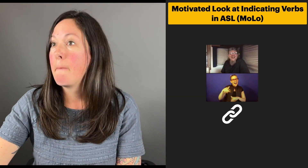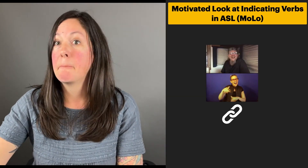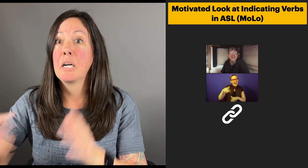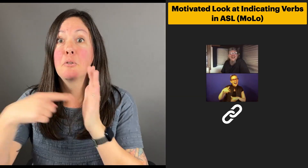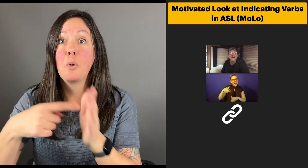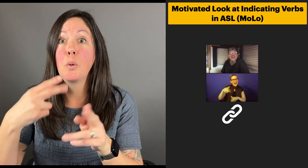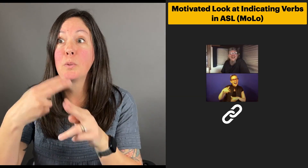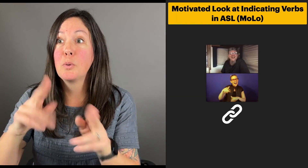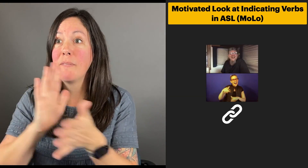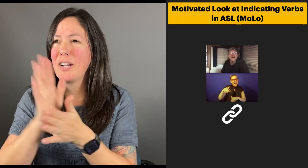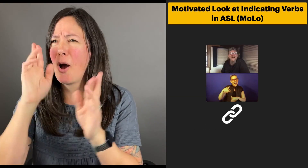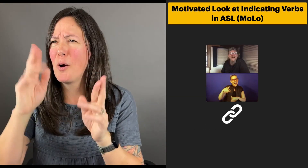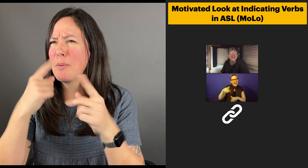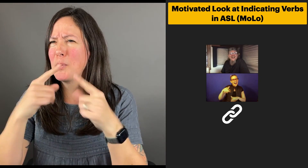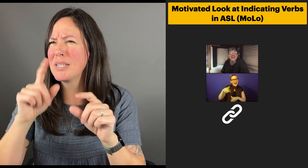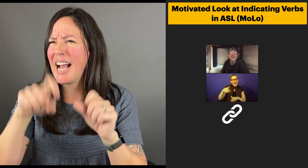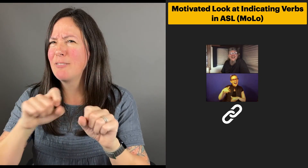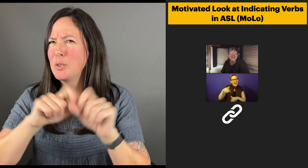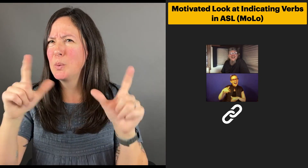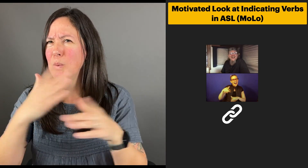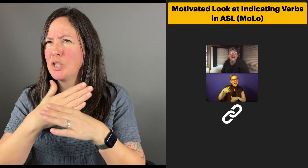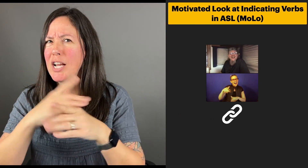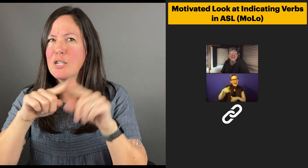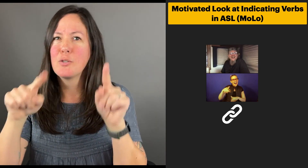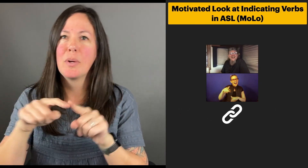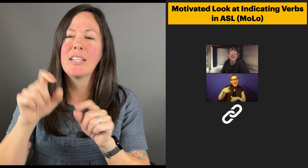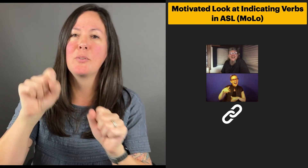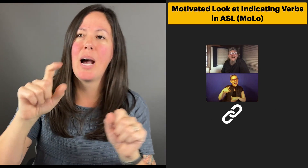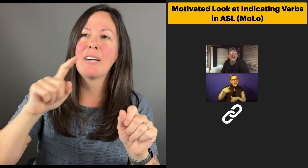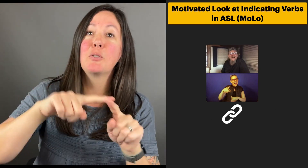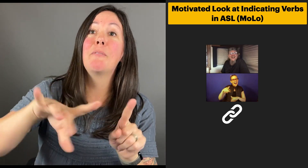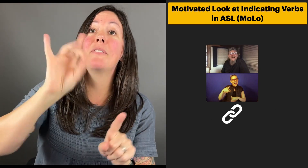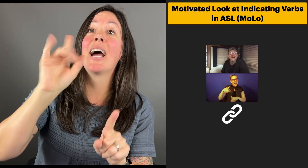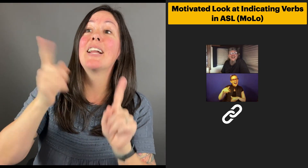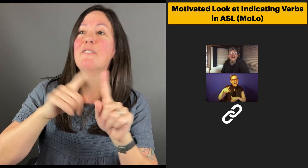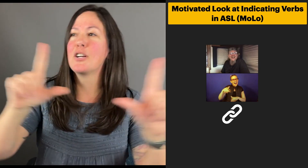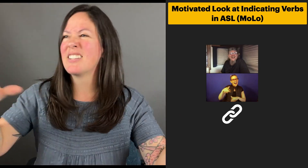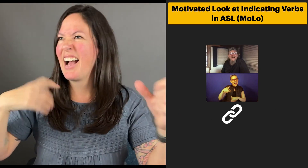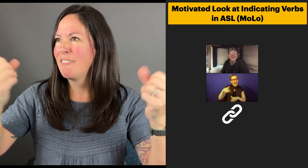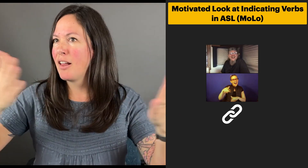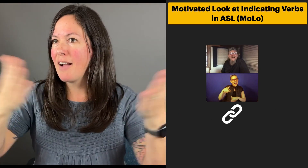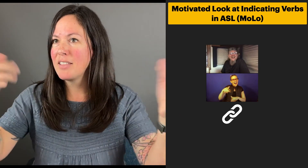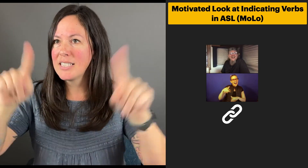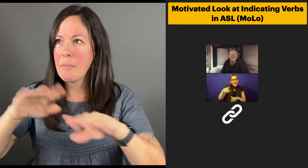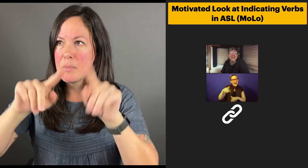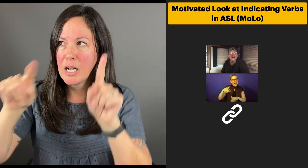principles thank you all right I'm going to show you a very short clip from